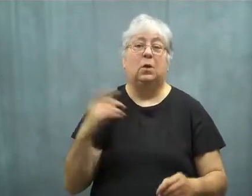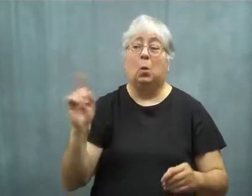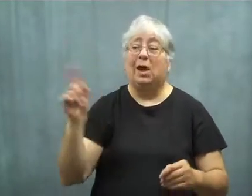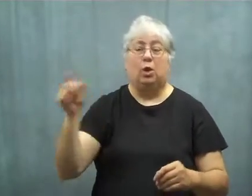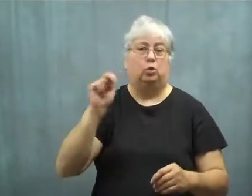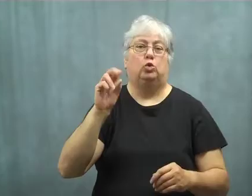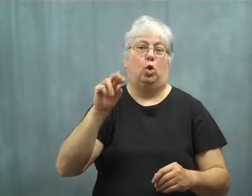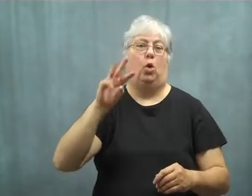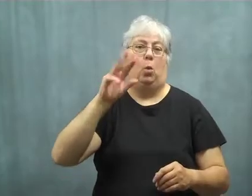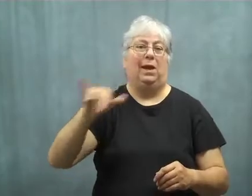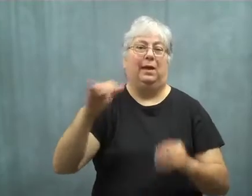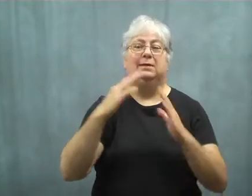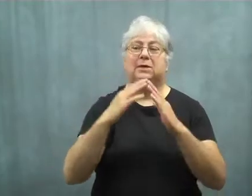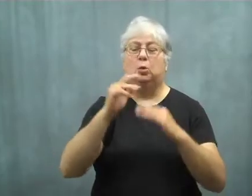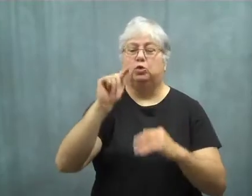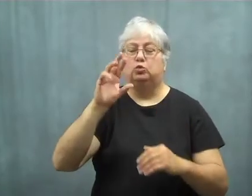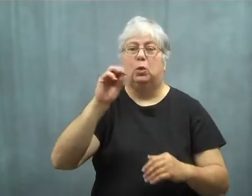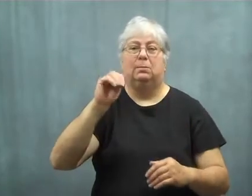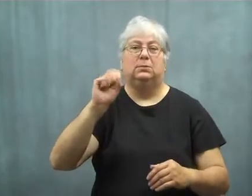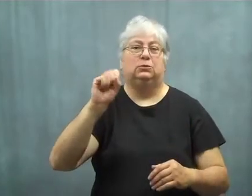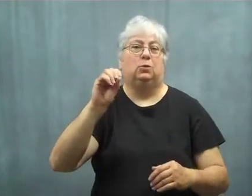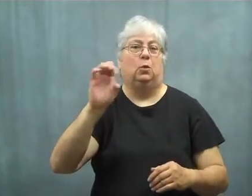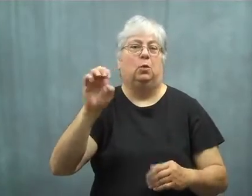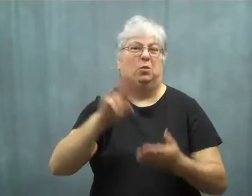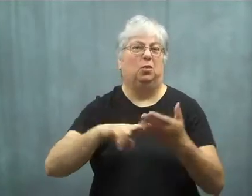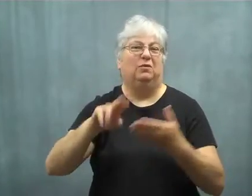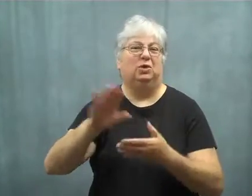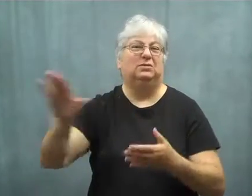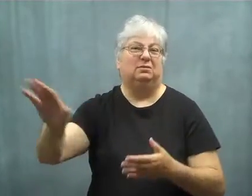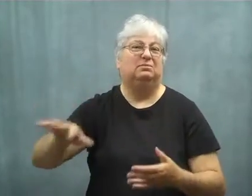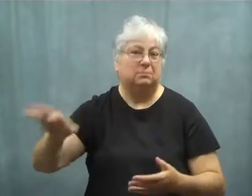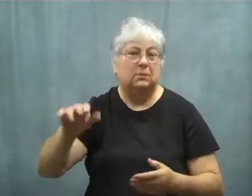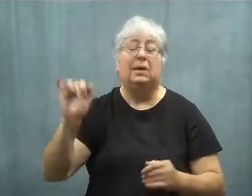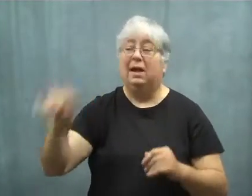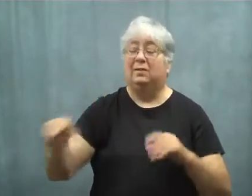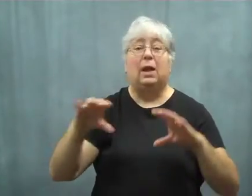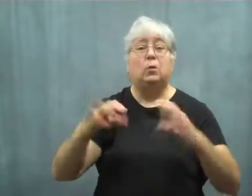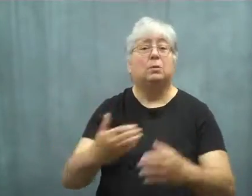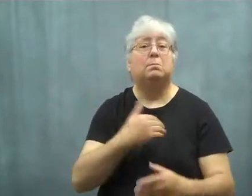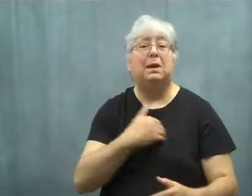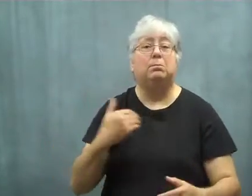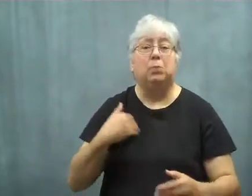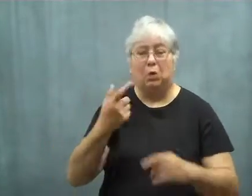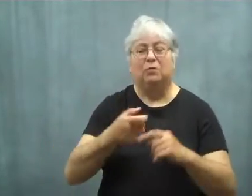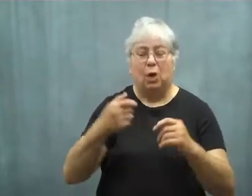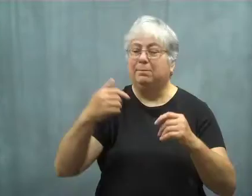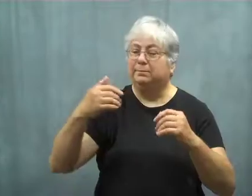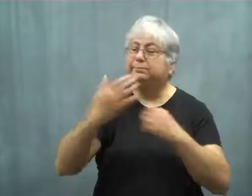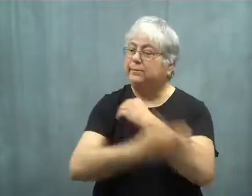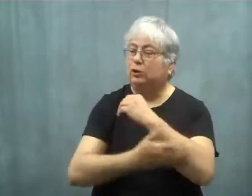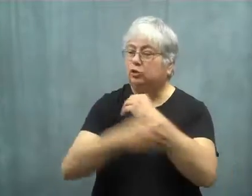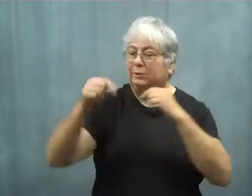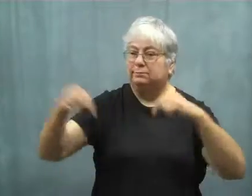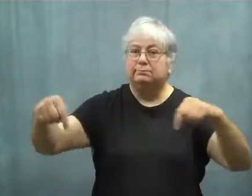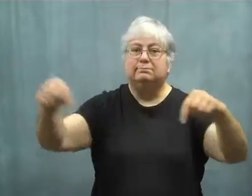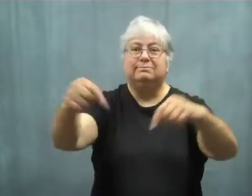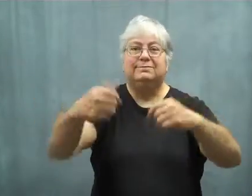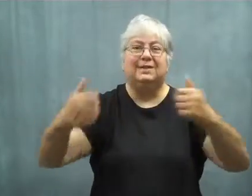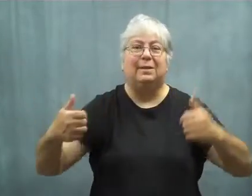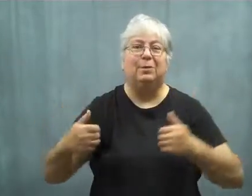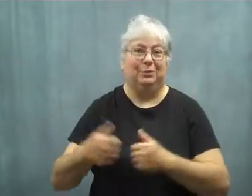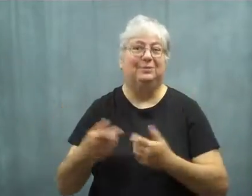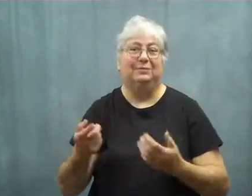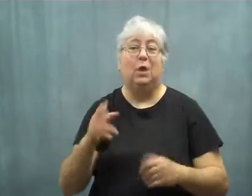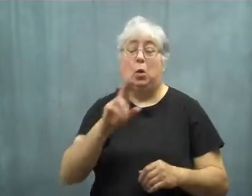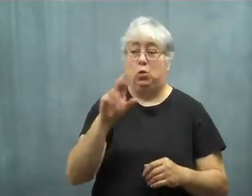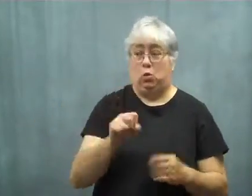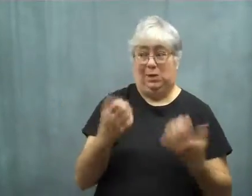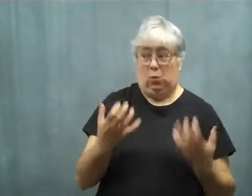It's in Tromsoe, Norway, which is a university town.